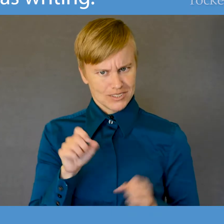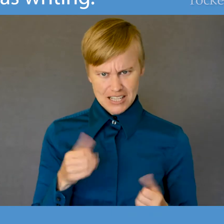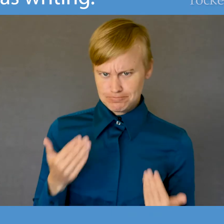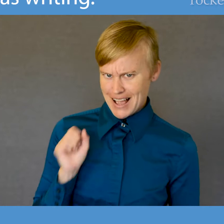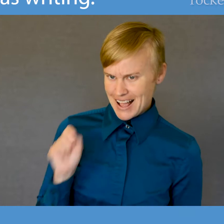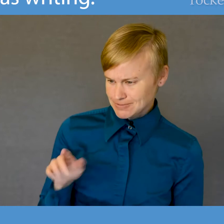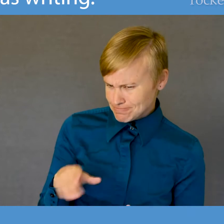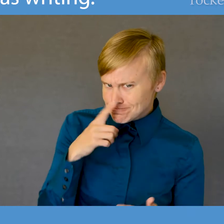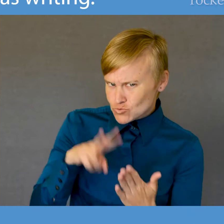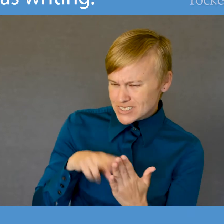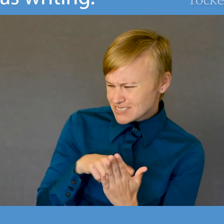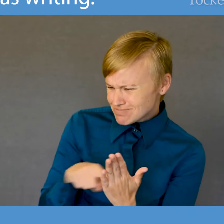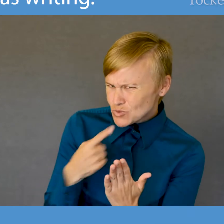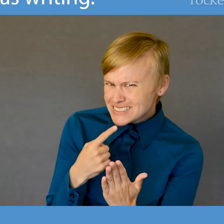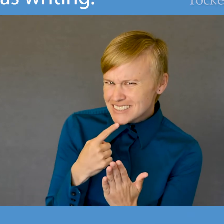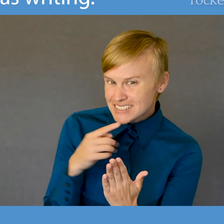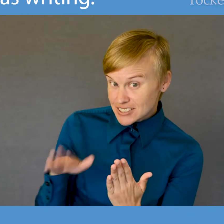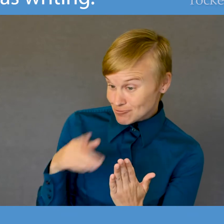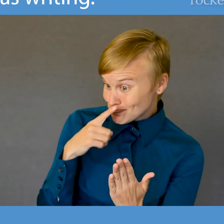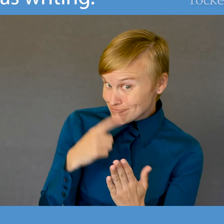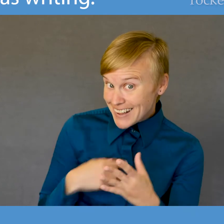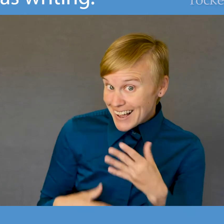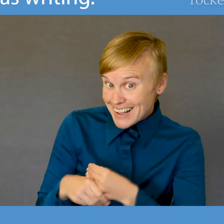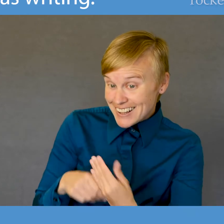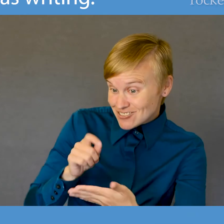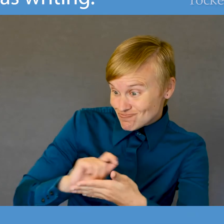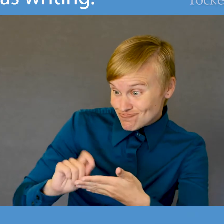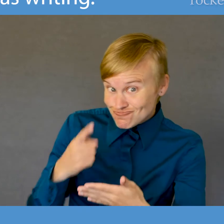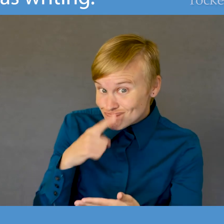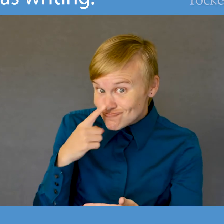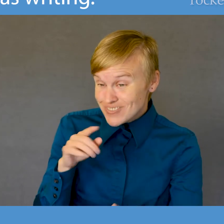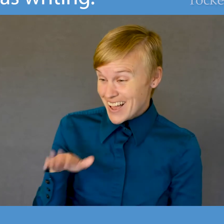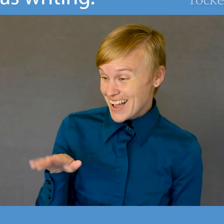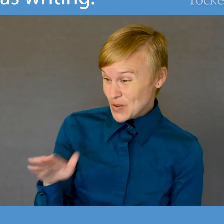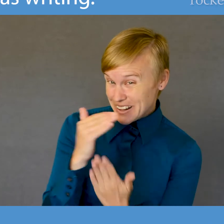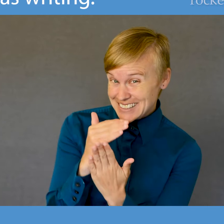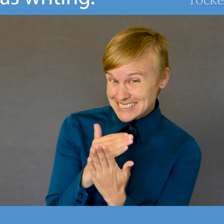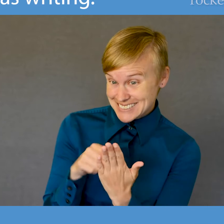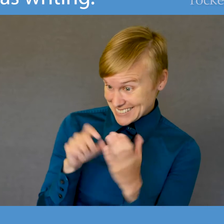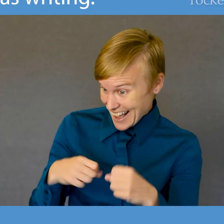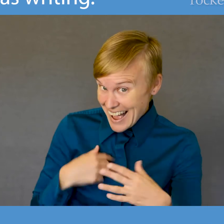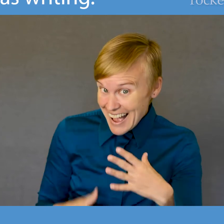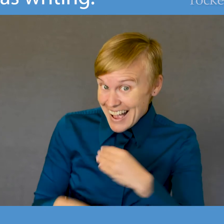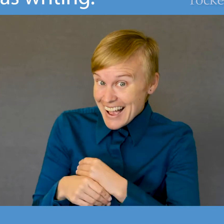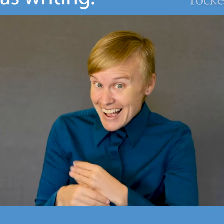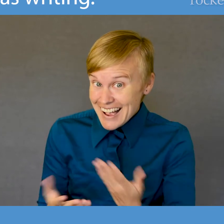You can ask them to read it to you and then you could ask them if you can add to it. Can you add to their shopping list that they started?